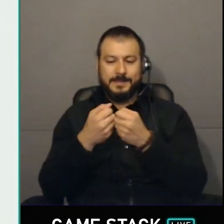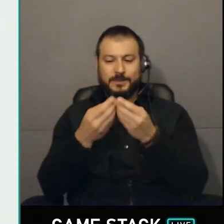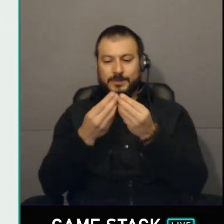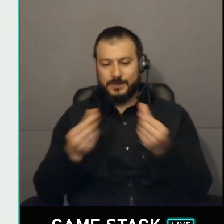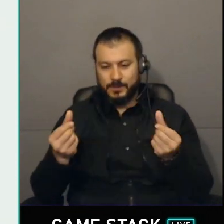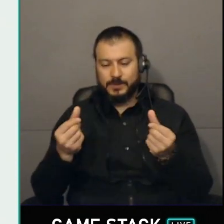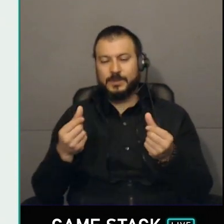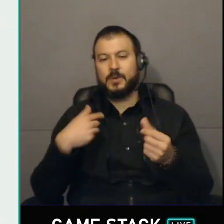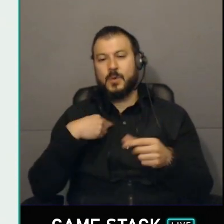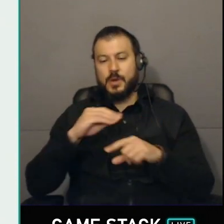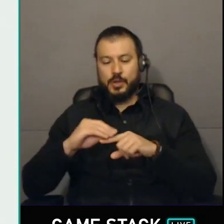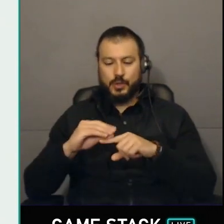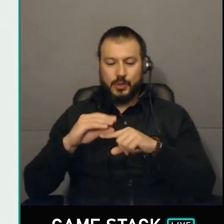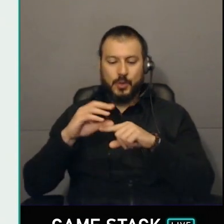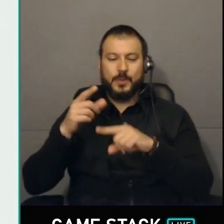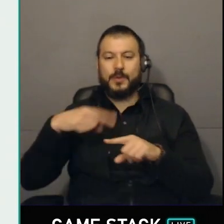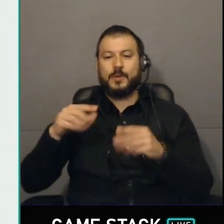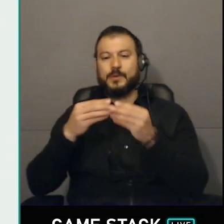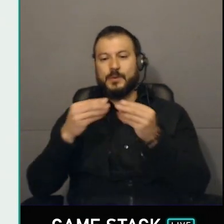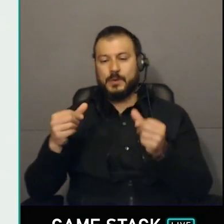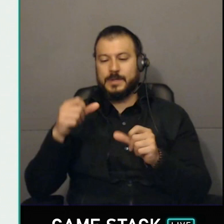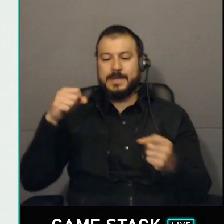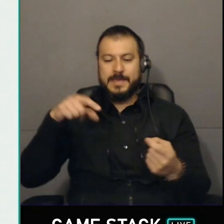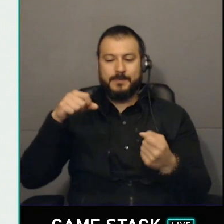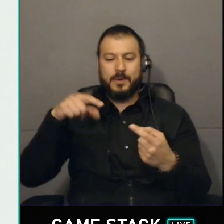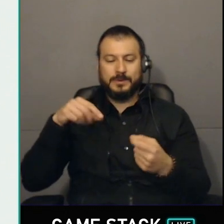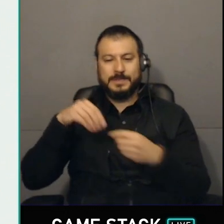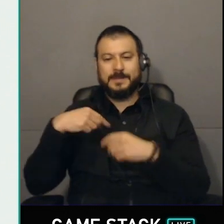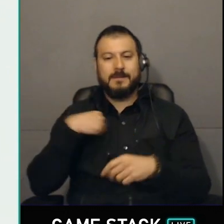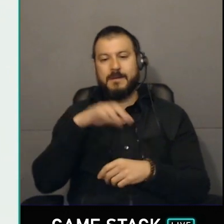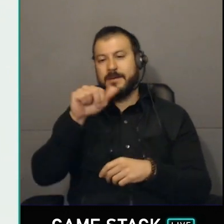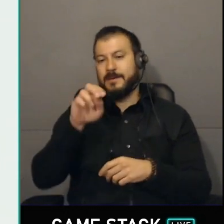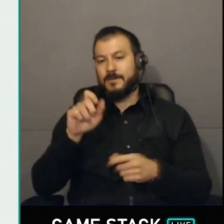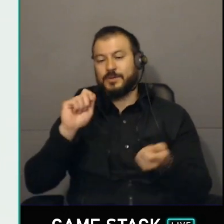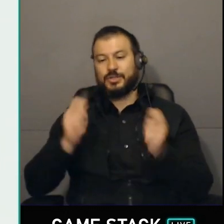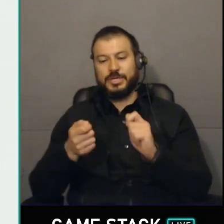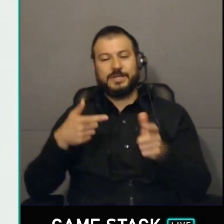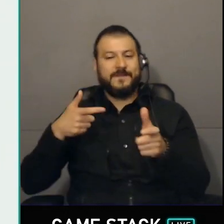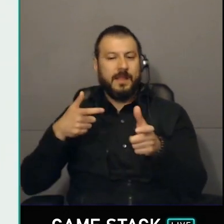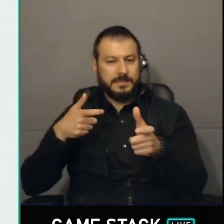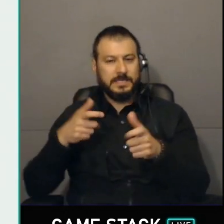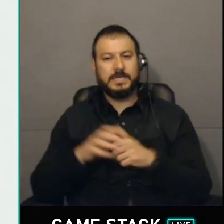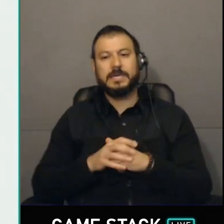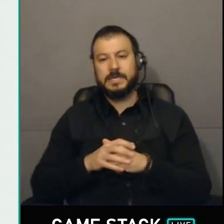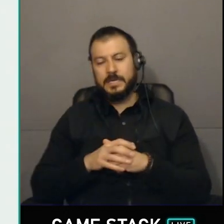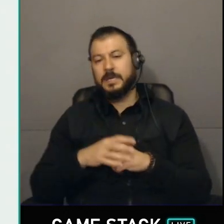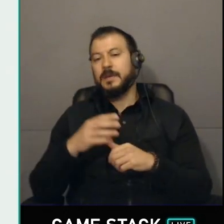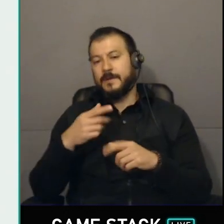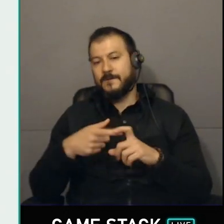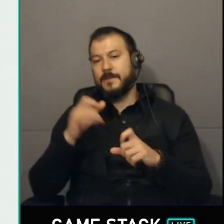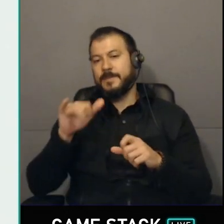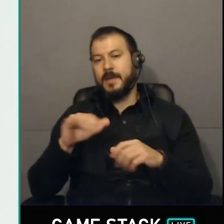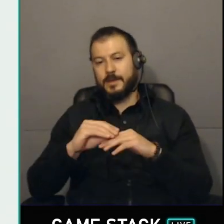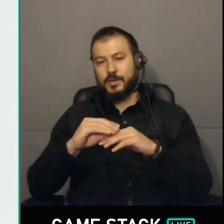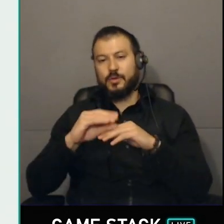resolution impulses, in our case, because we're changing velocities, and from that accumulation we can apply a friction as